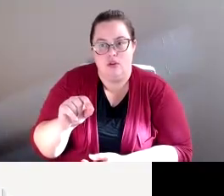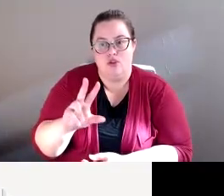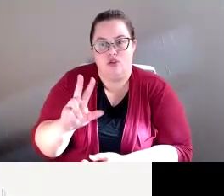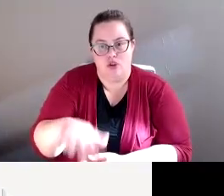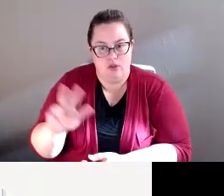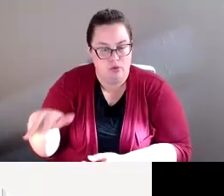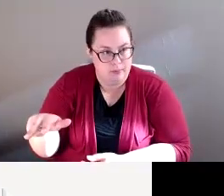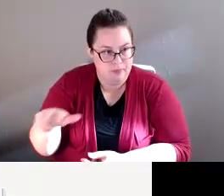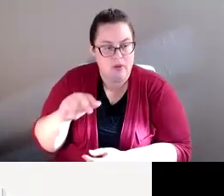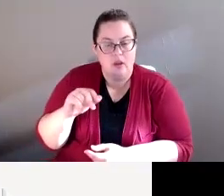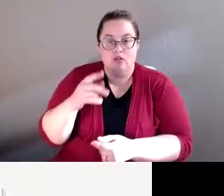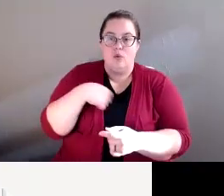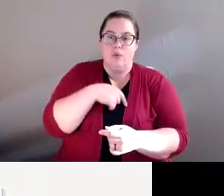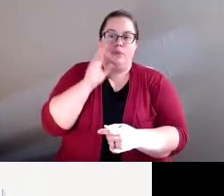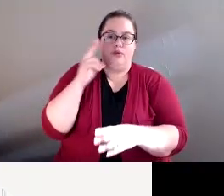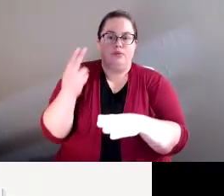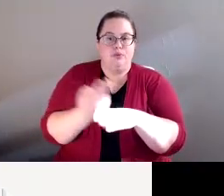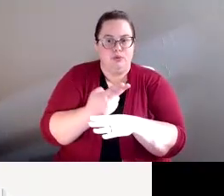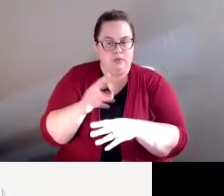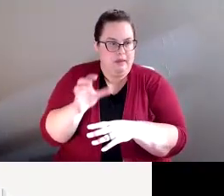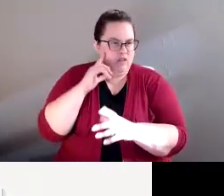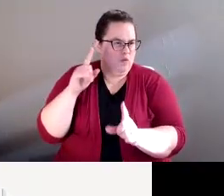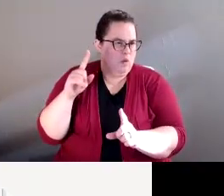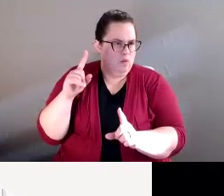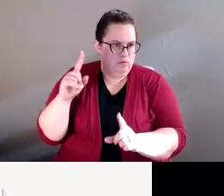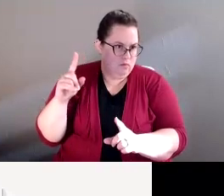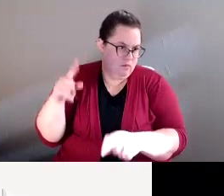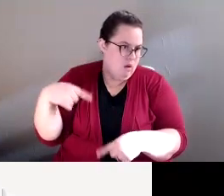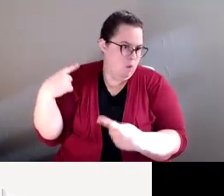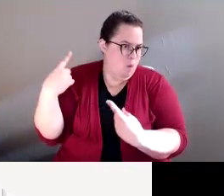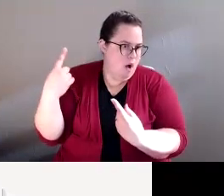And so, if you're unfamiliar or if this is your first time